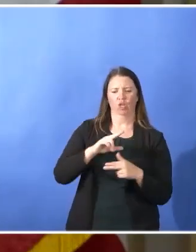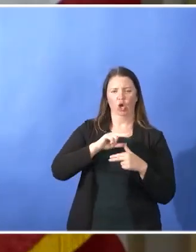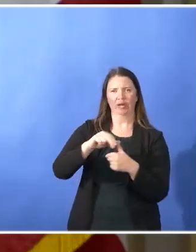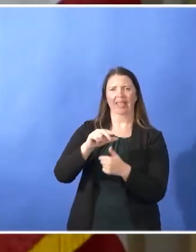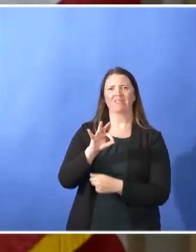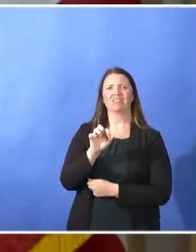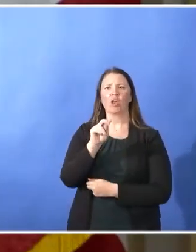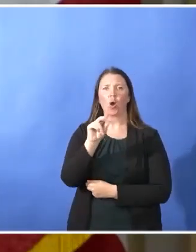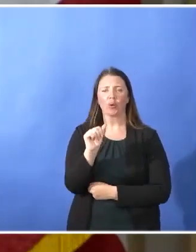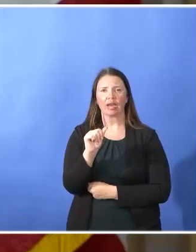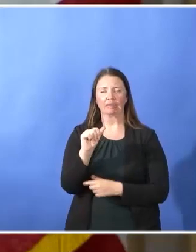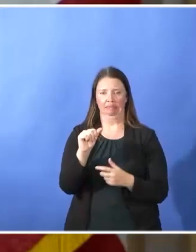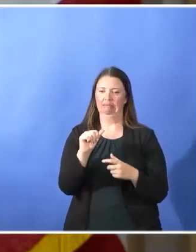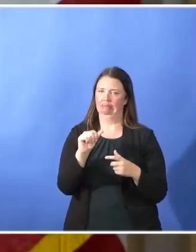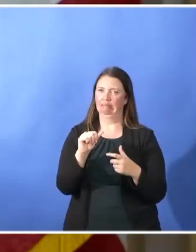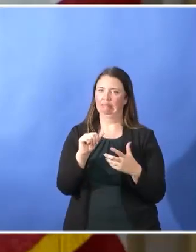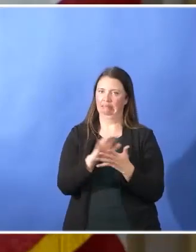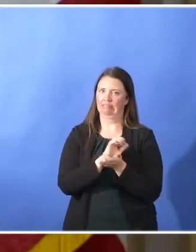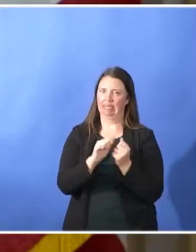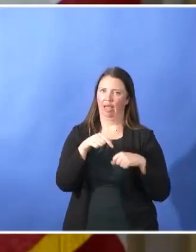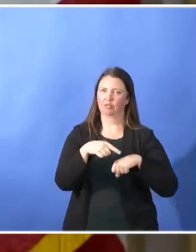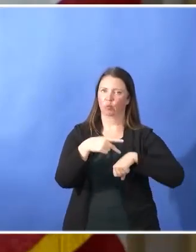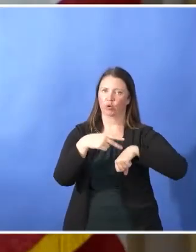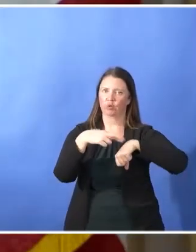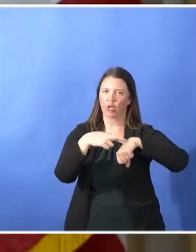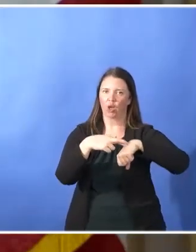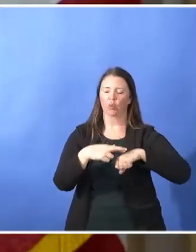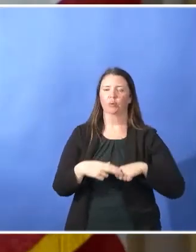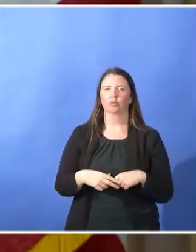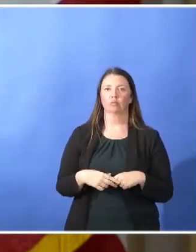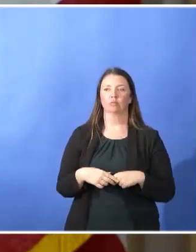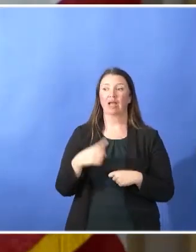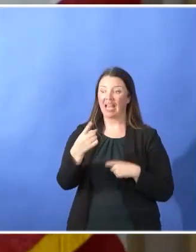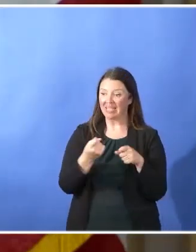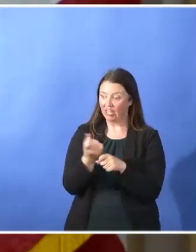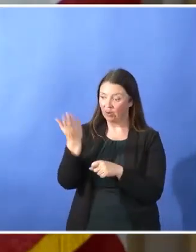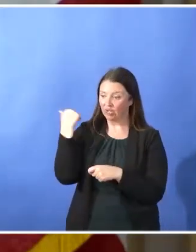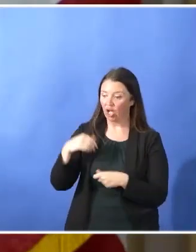A YEAR AGO, HURRICANE IDA